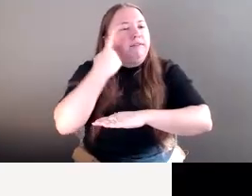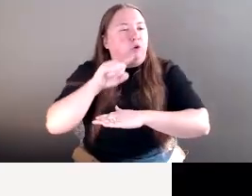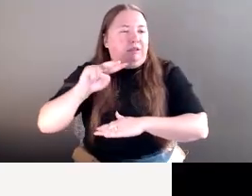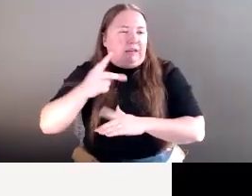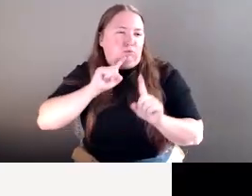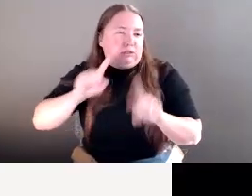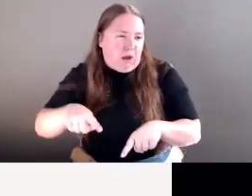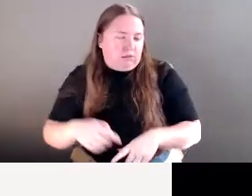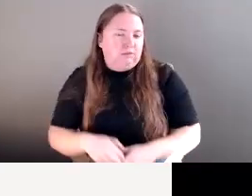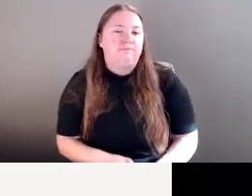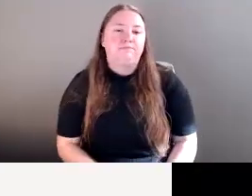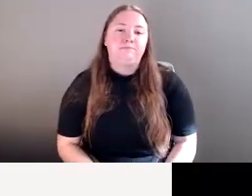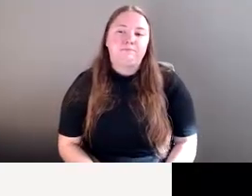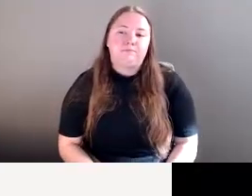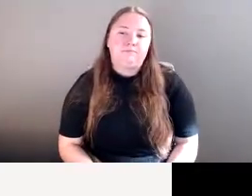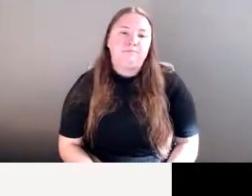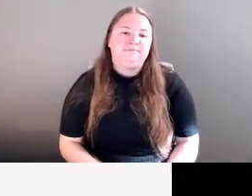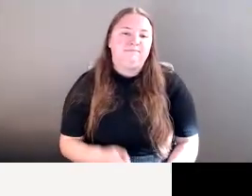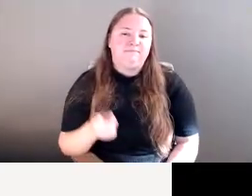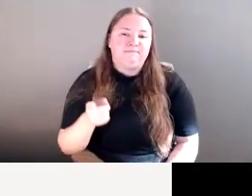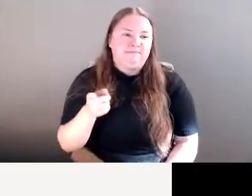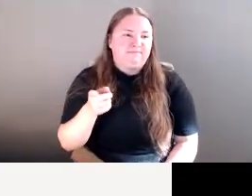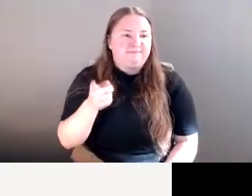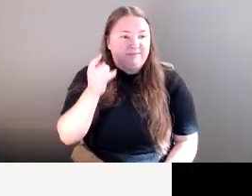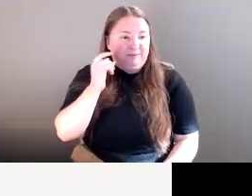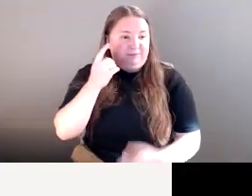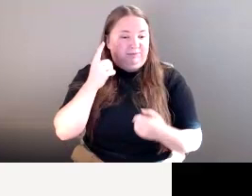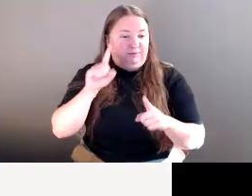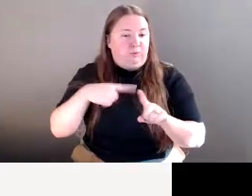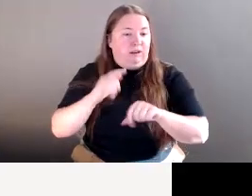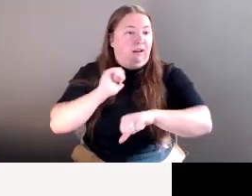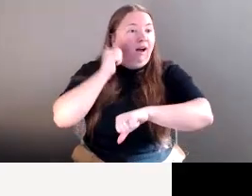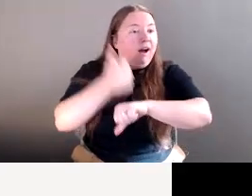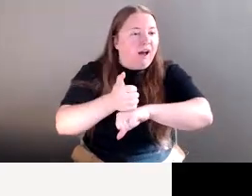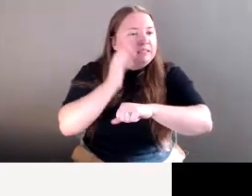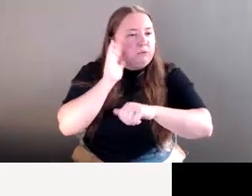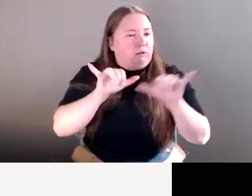the settings will remain, even if we, copy it to another course where,